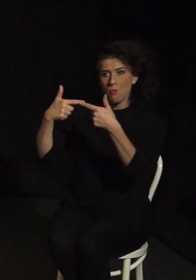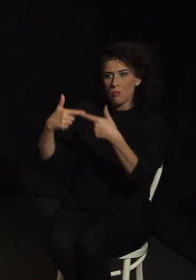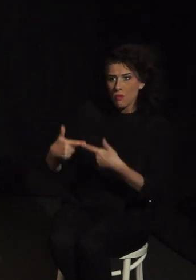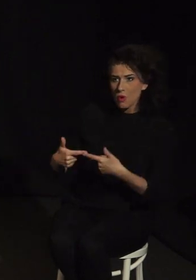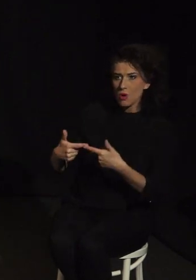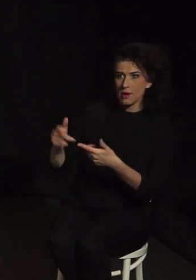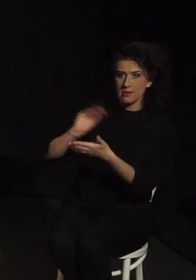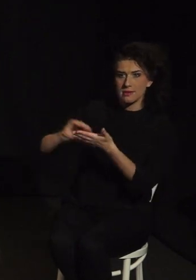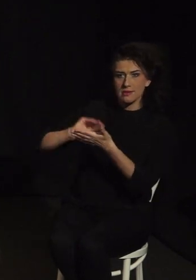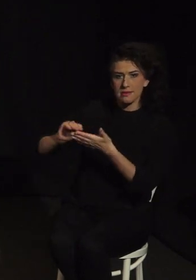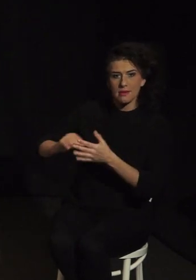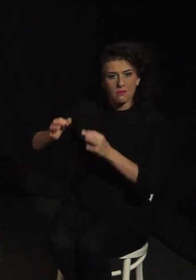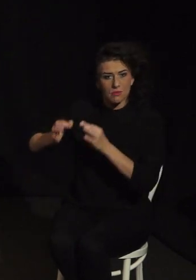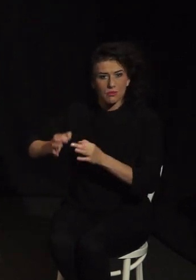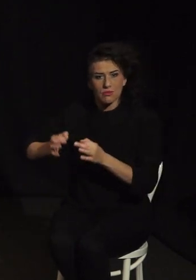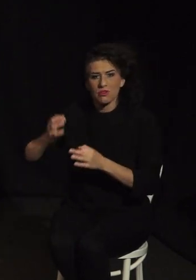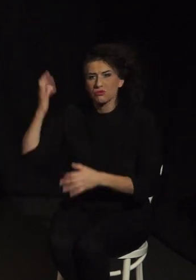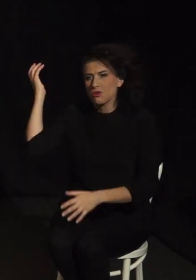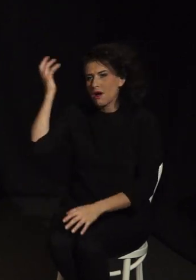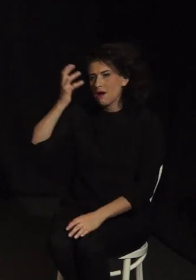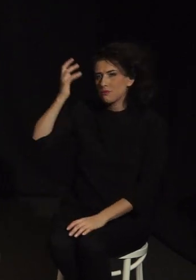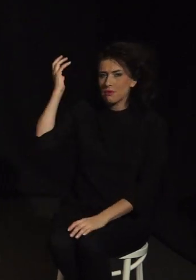Poetry was all around me.